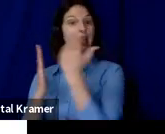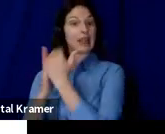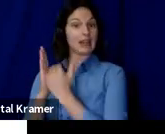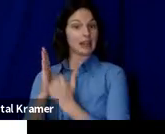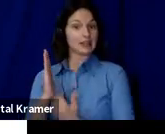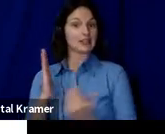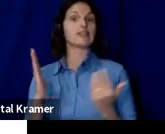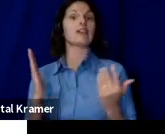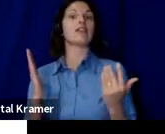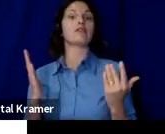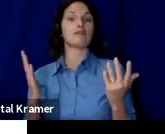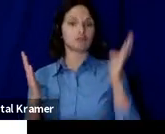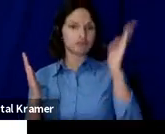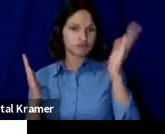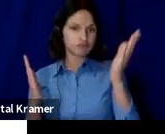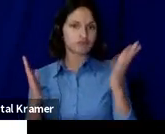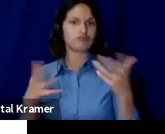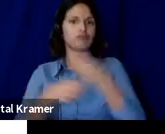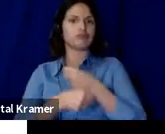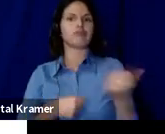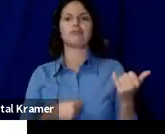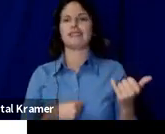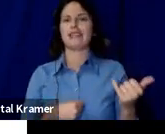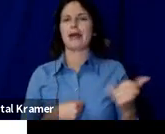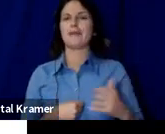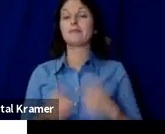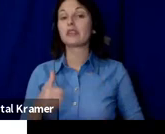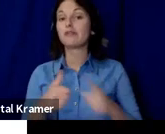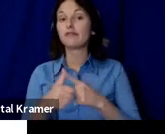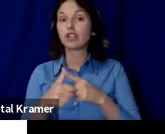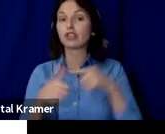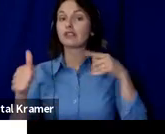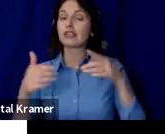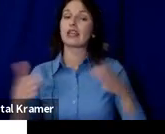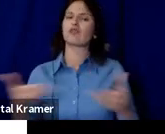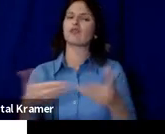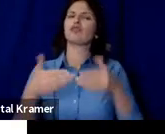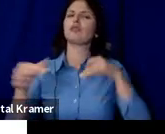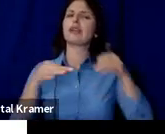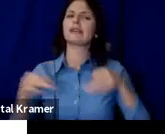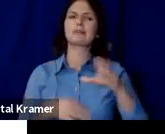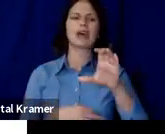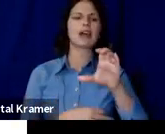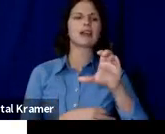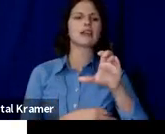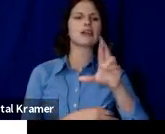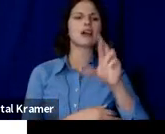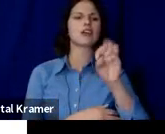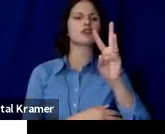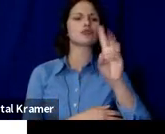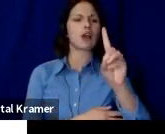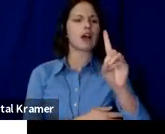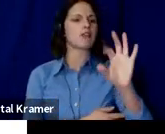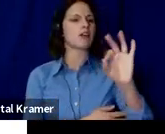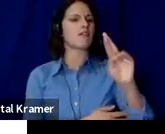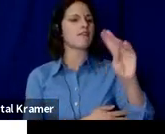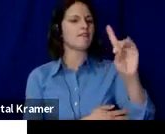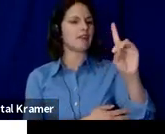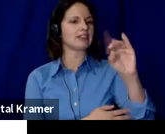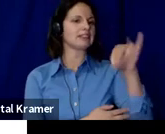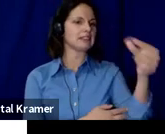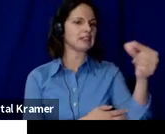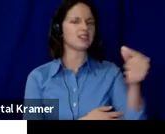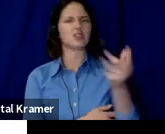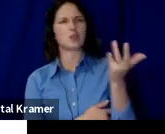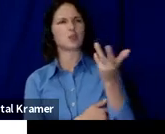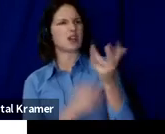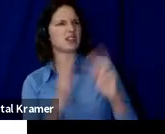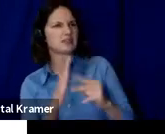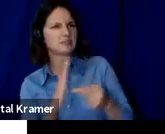First, we'll introduce crowdfunding, what it is, why we use it, some basics and so on.